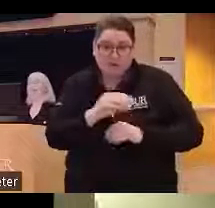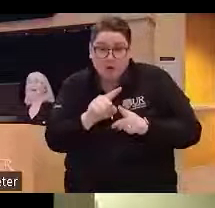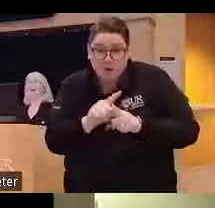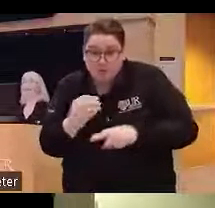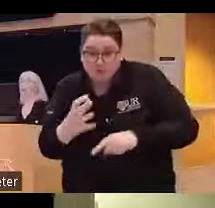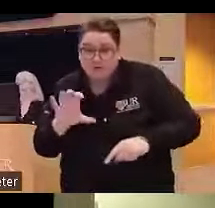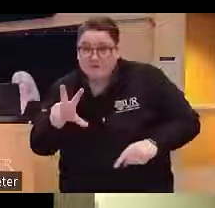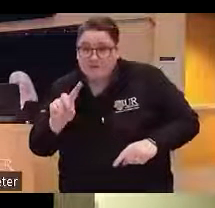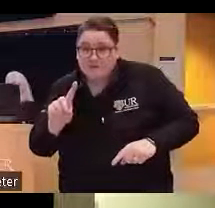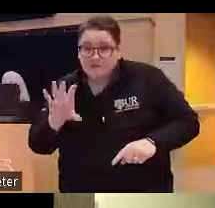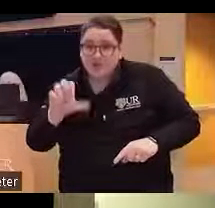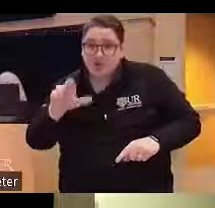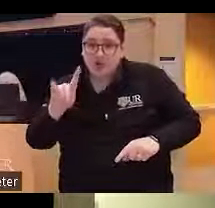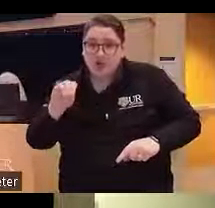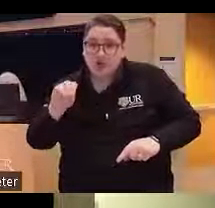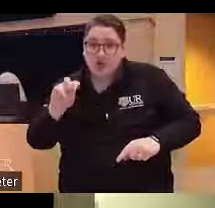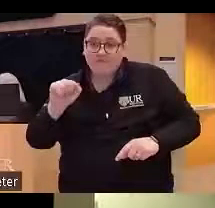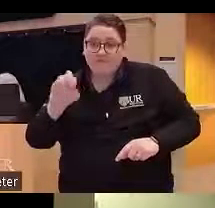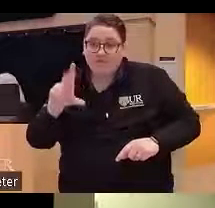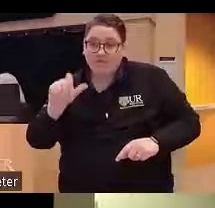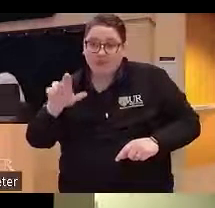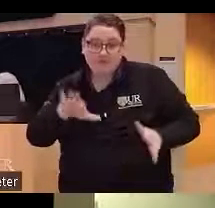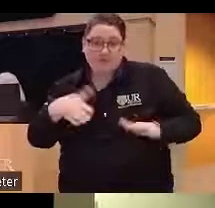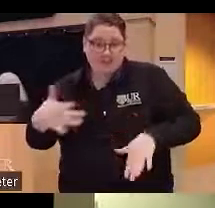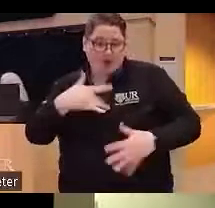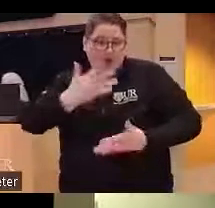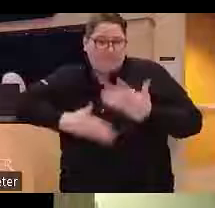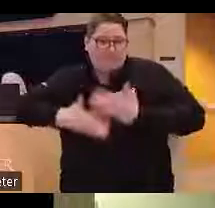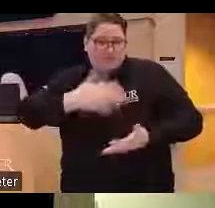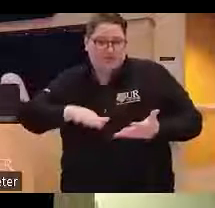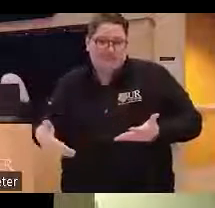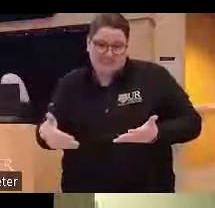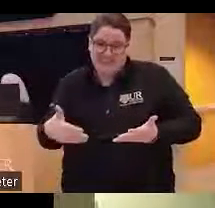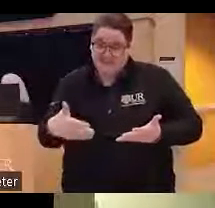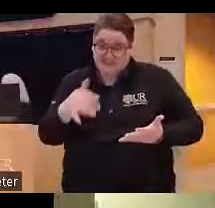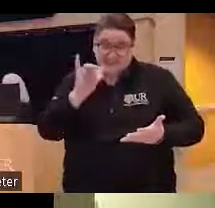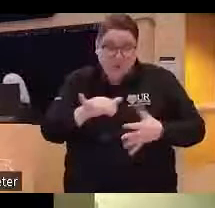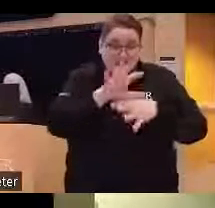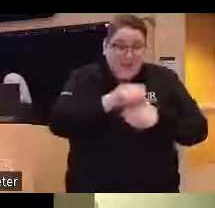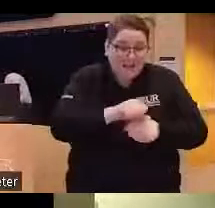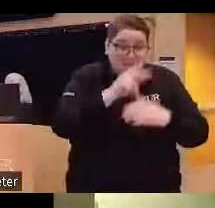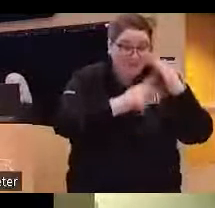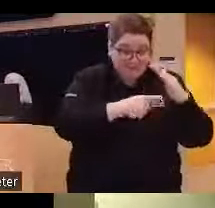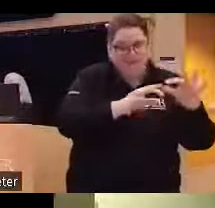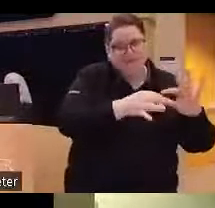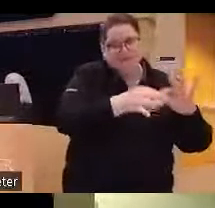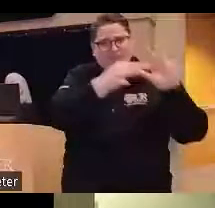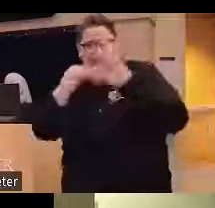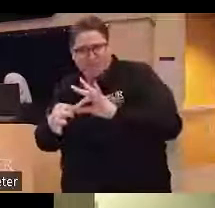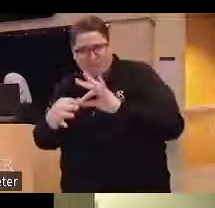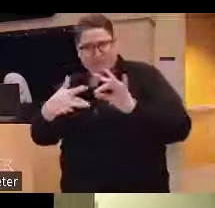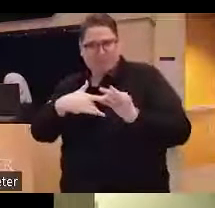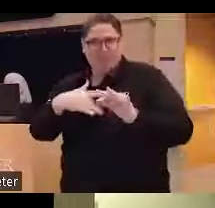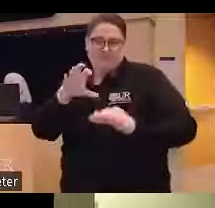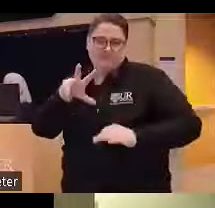quite independent of habits and behaviors is the prediction that scores of four or more of